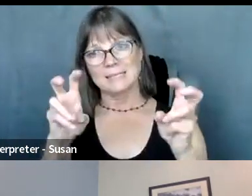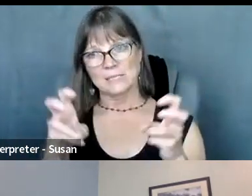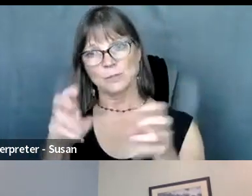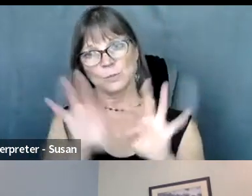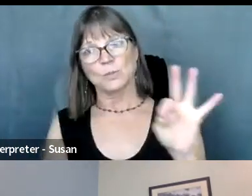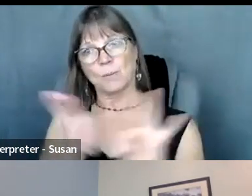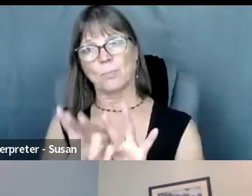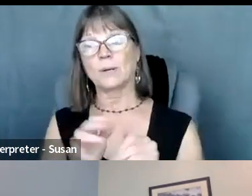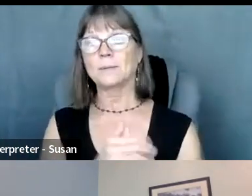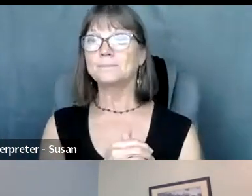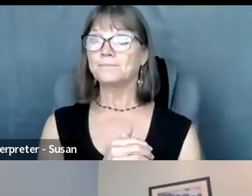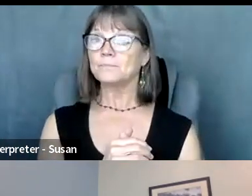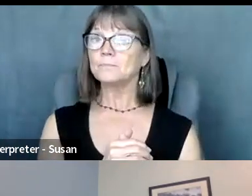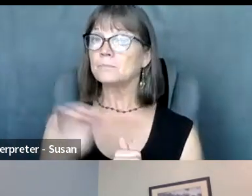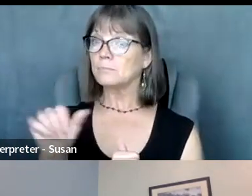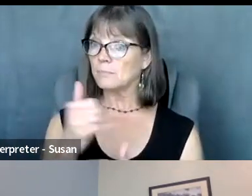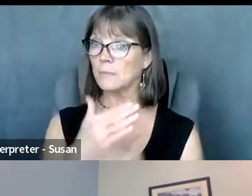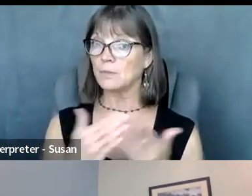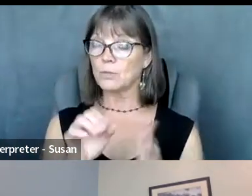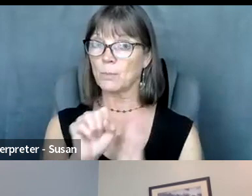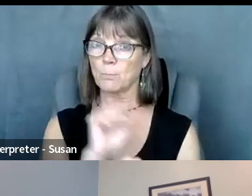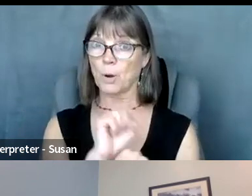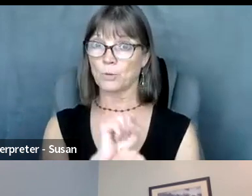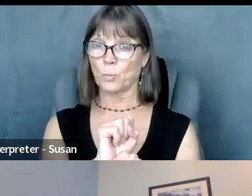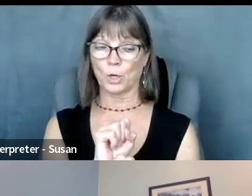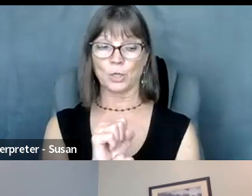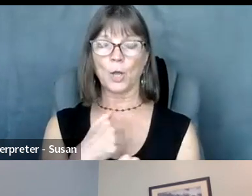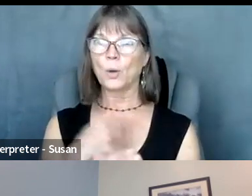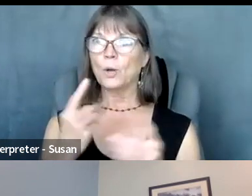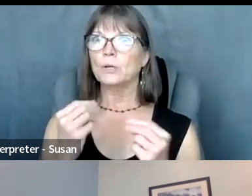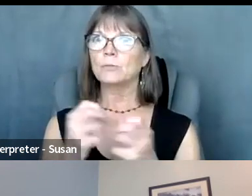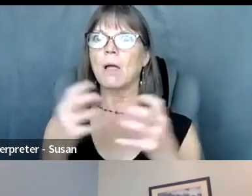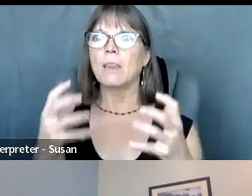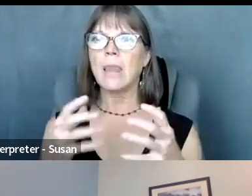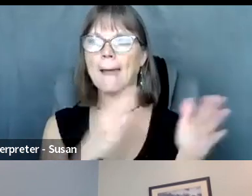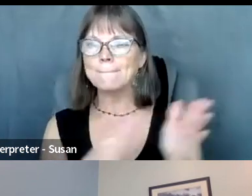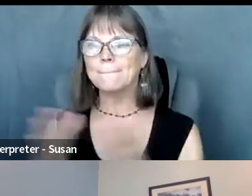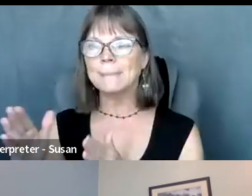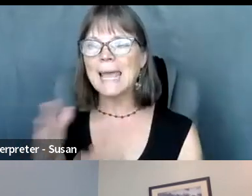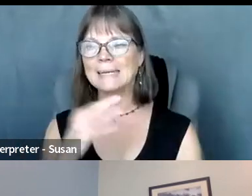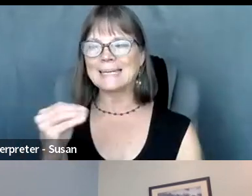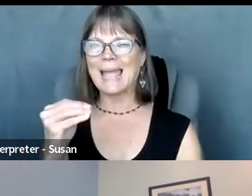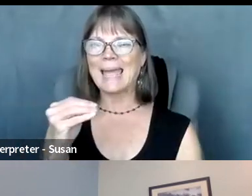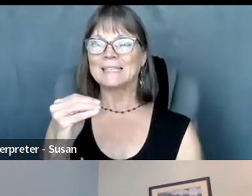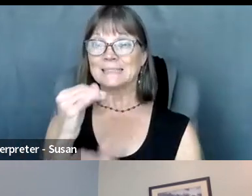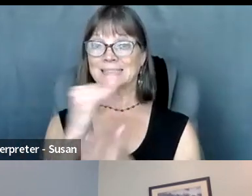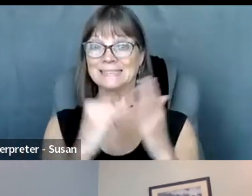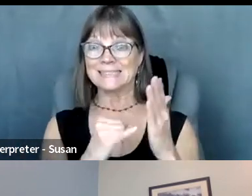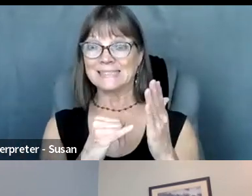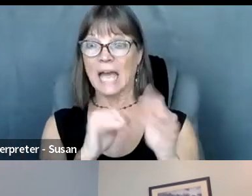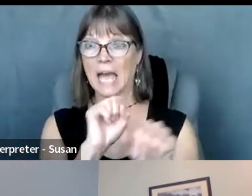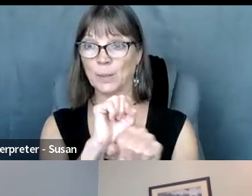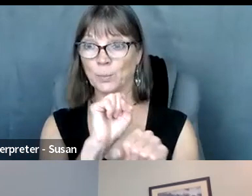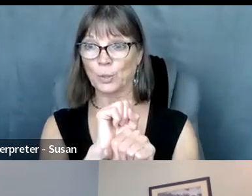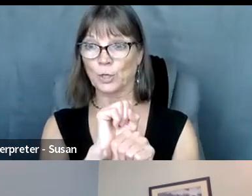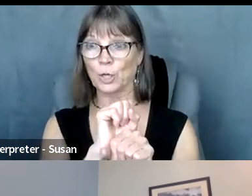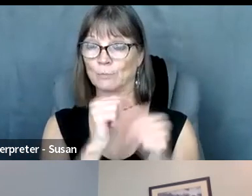Charles Rousseau (he/him): Another part of the work that's happening in this section. We are doing a lot of planning and design work to enhance key initiatives